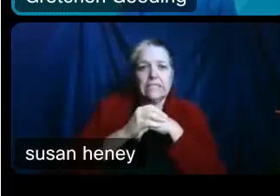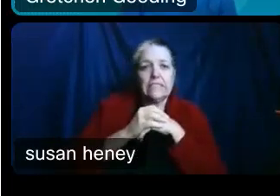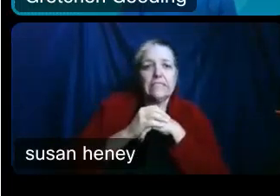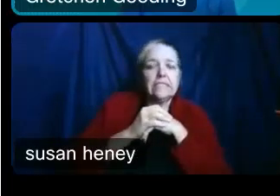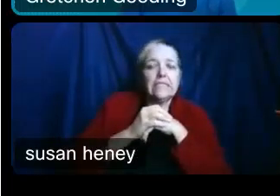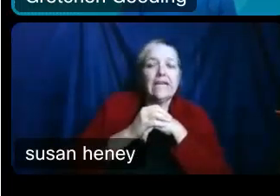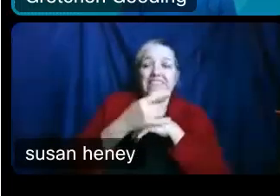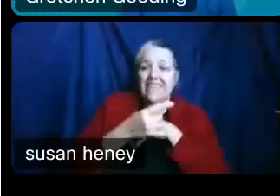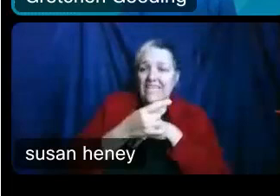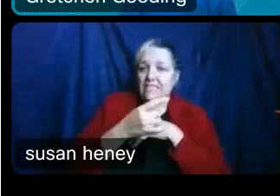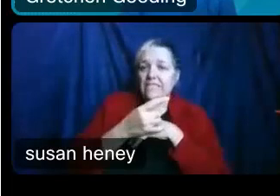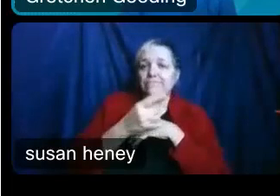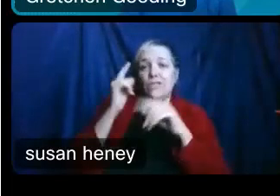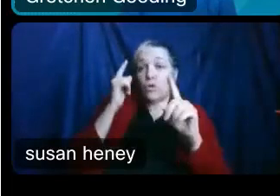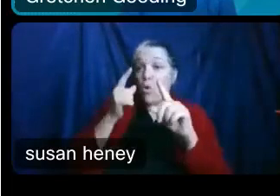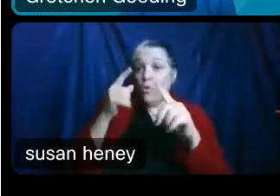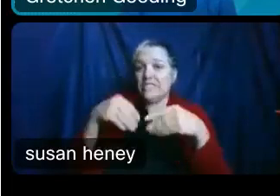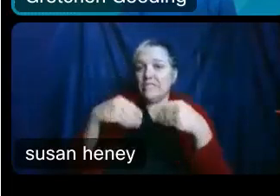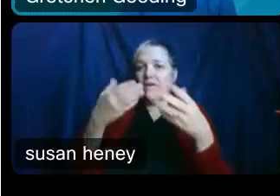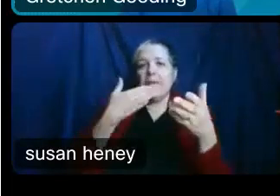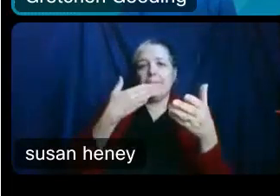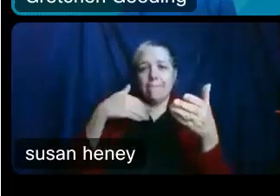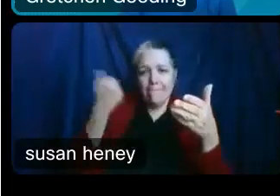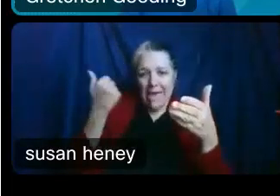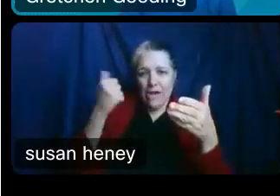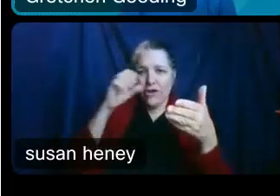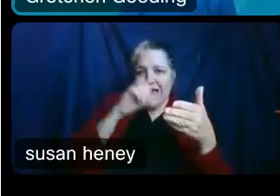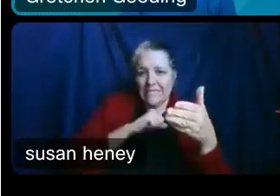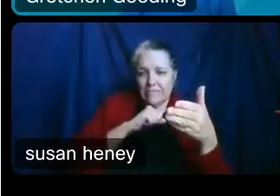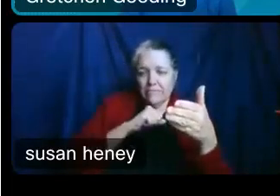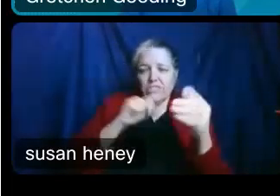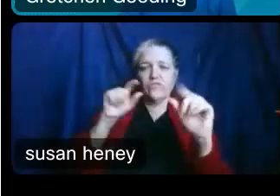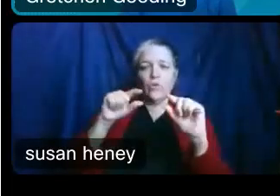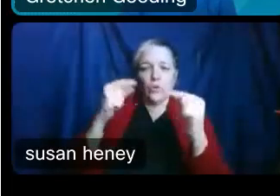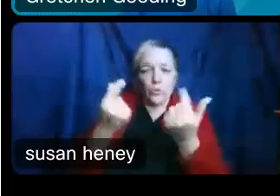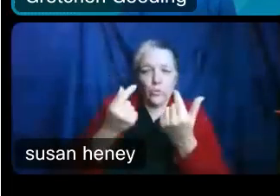better population estimates for the major group quarter types, then those resulting